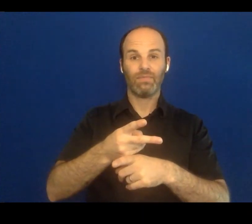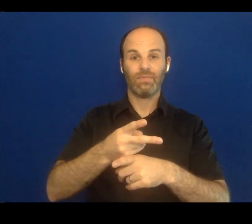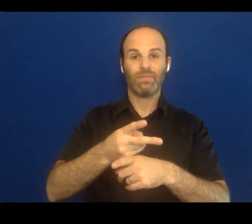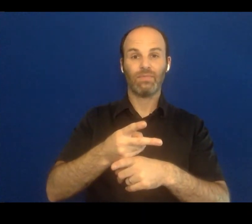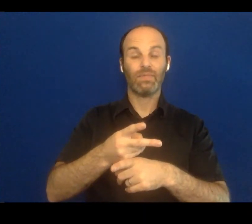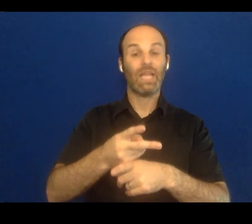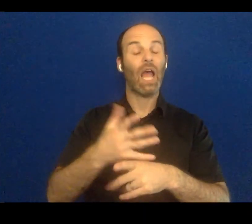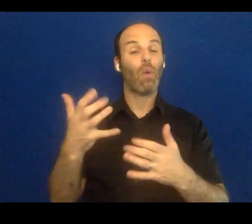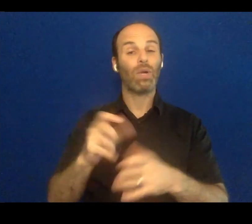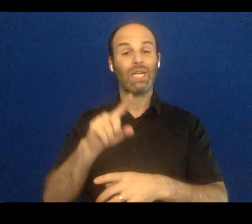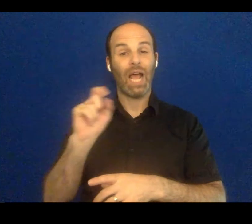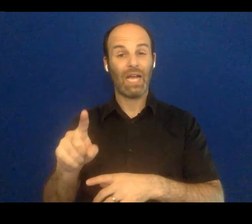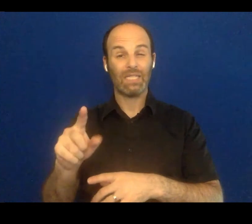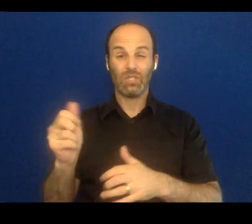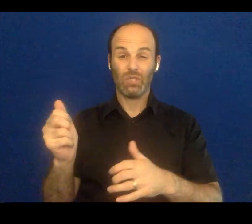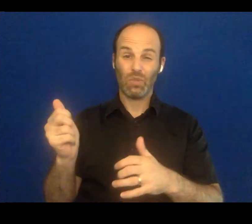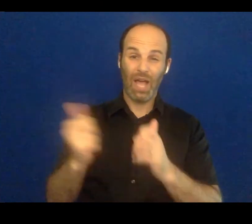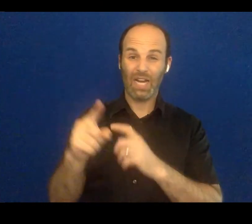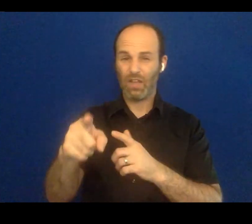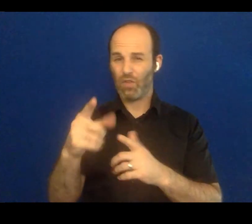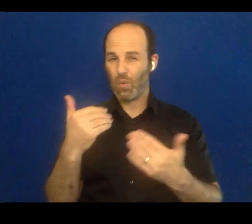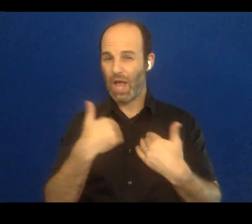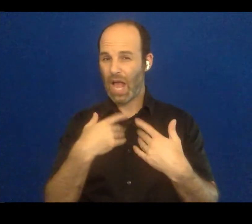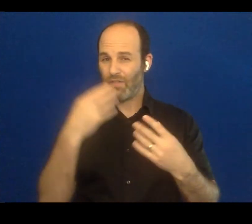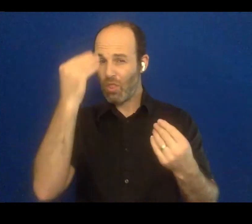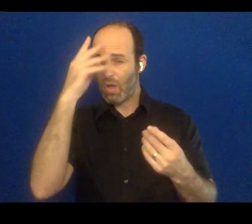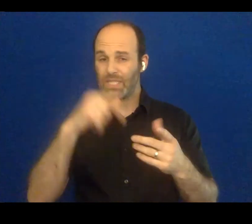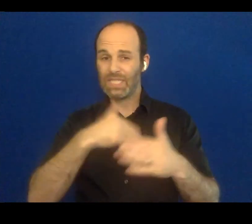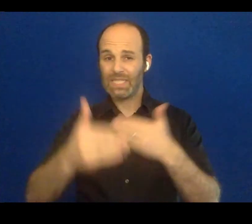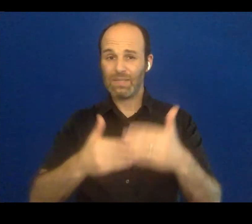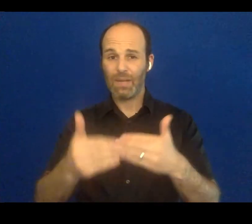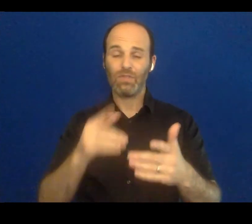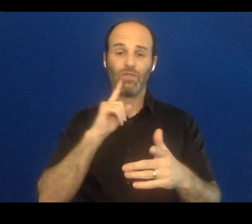OF YOU HAD THOUGHTS ON STEPS THAT PEOPLE WITHOUT DISABILITIES